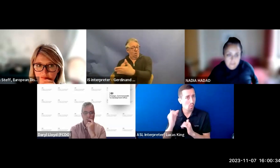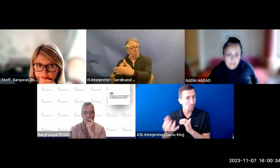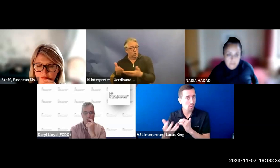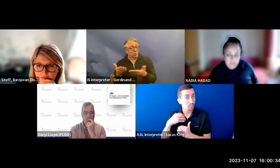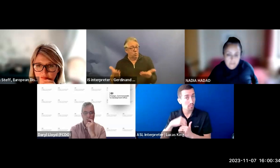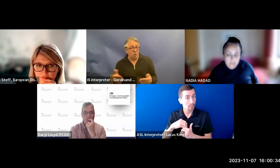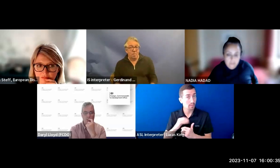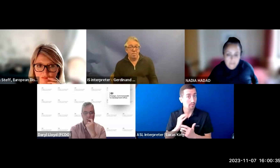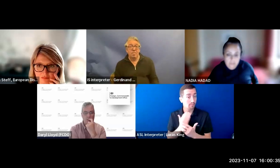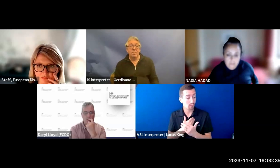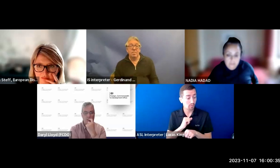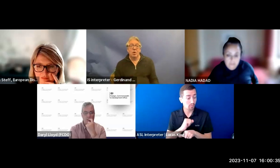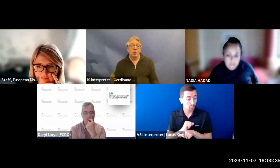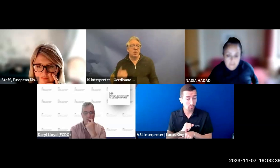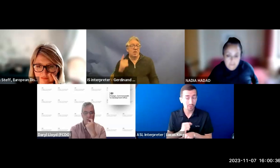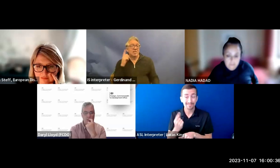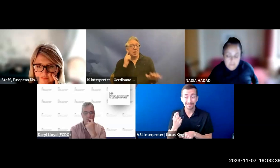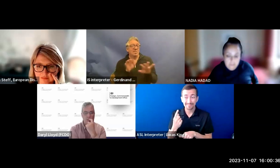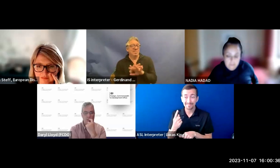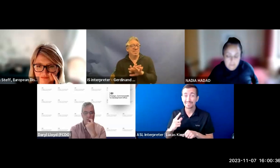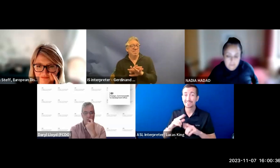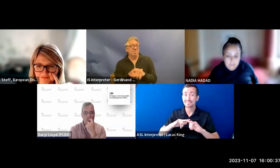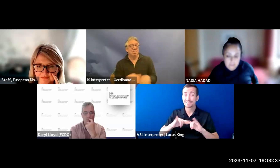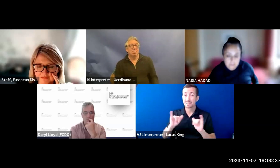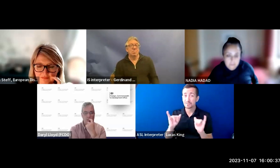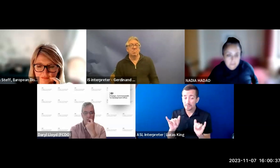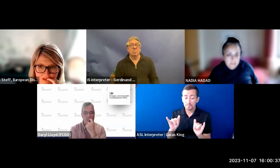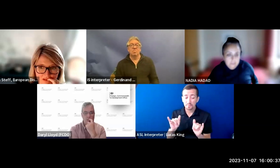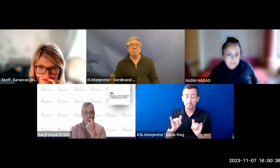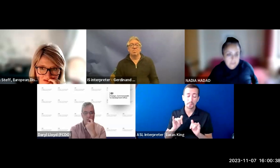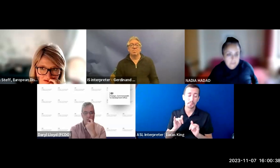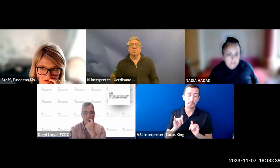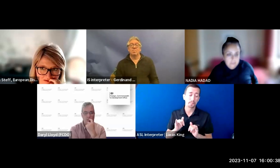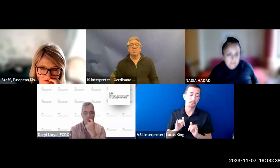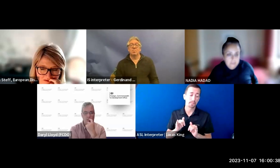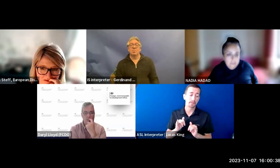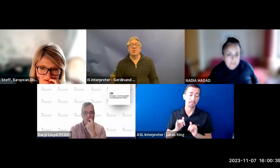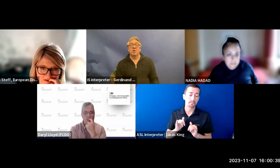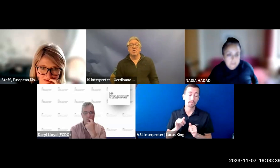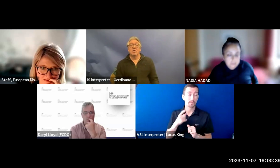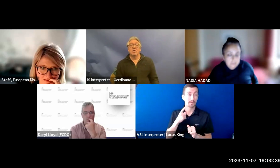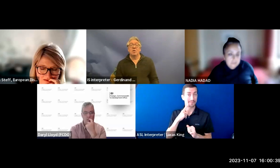At the same time, for us, it's very rewarding